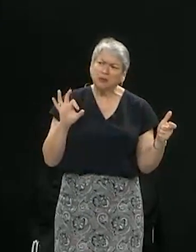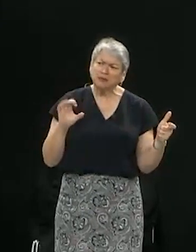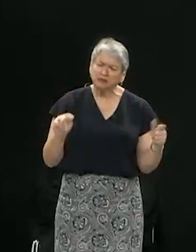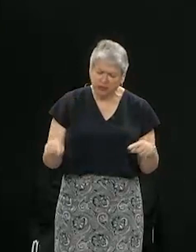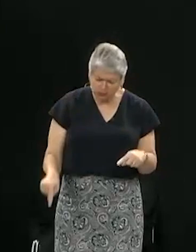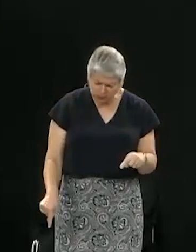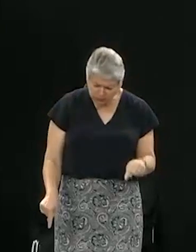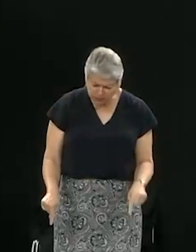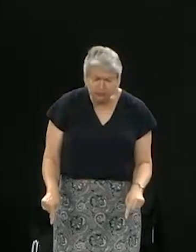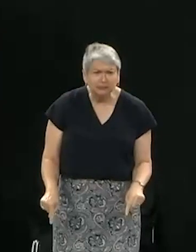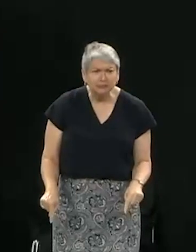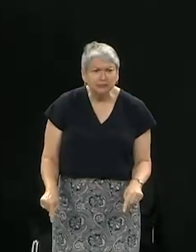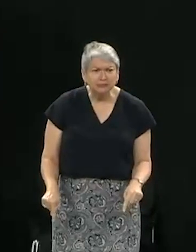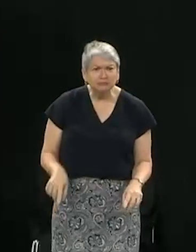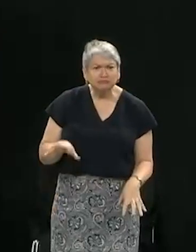Had to be pretty hard to miss.